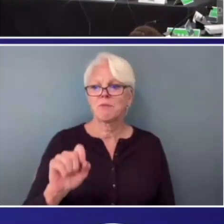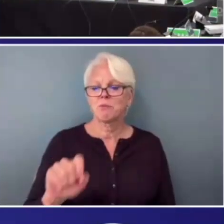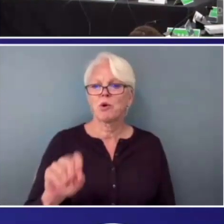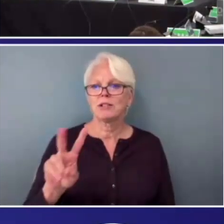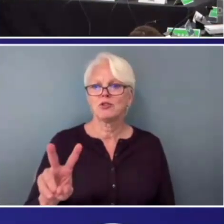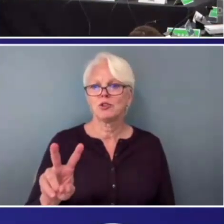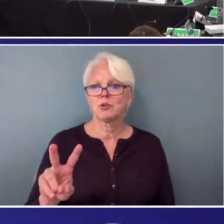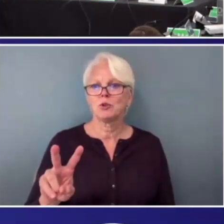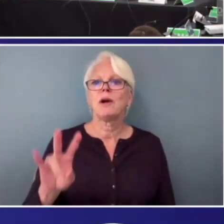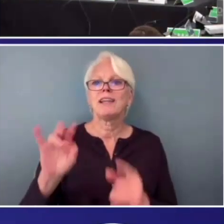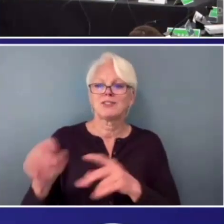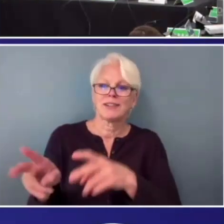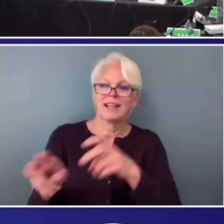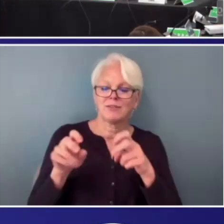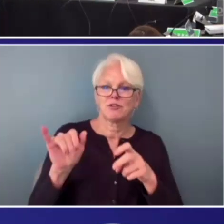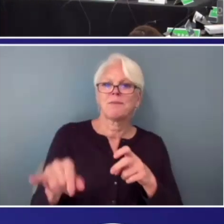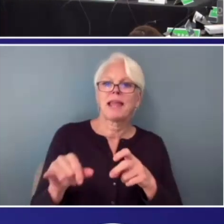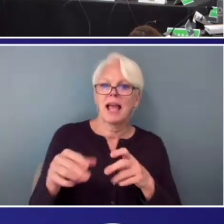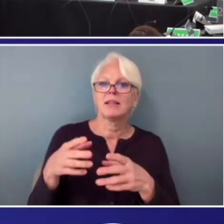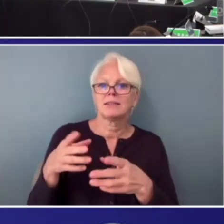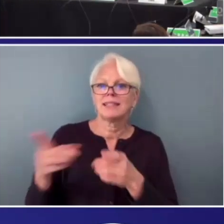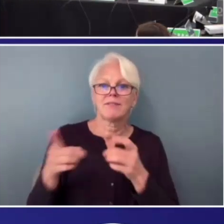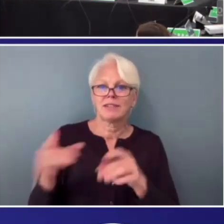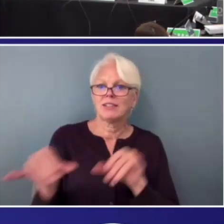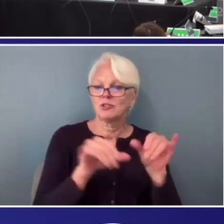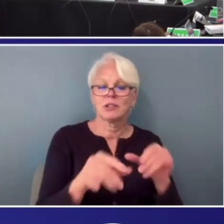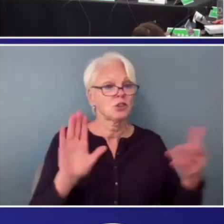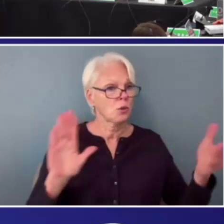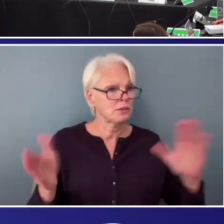Okay. So it just mirrors that language. Okay. Thanks for clarifying.